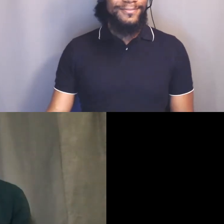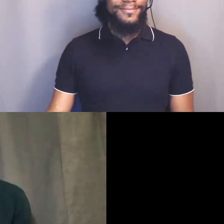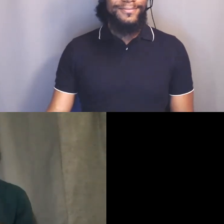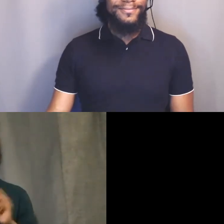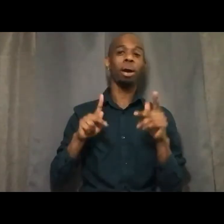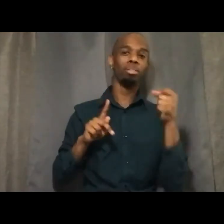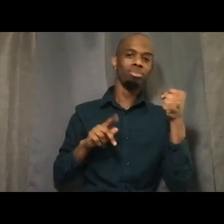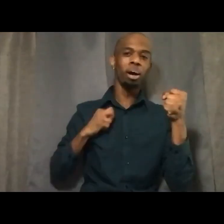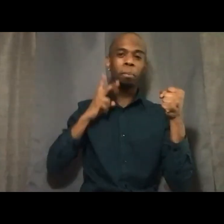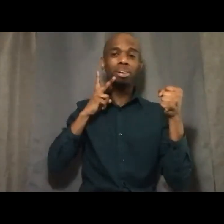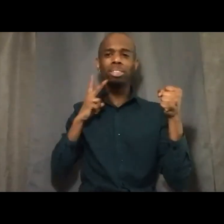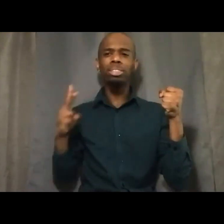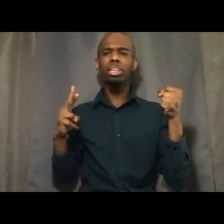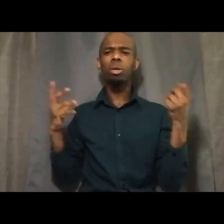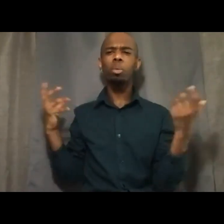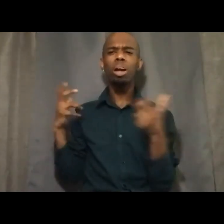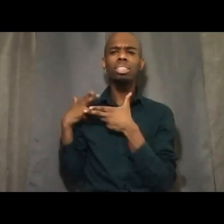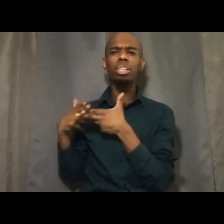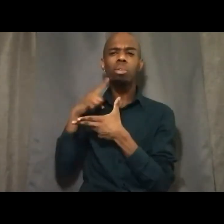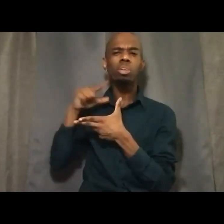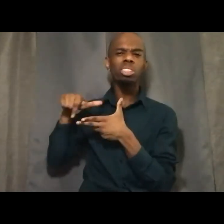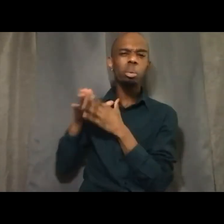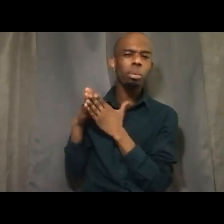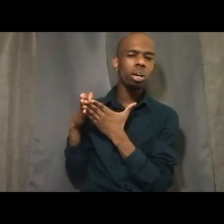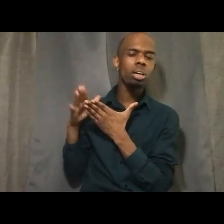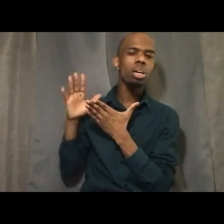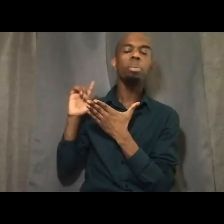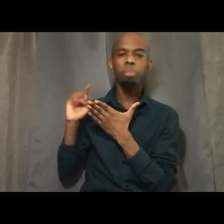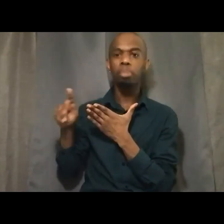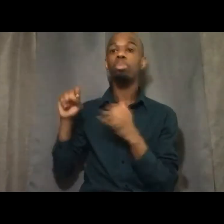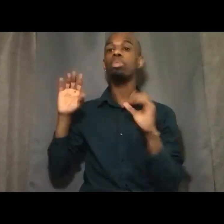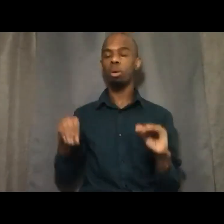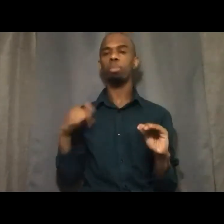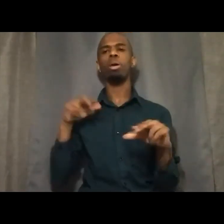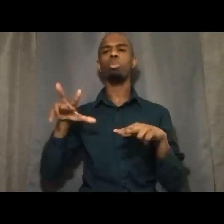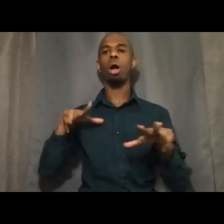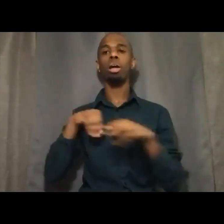Walking through the airport this morning and went in to get some water from, you know,